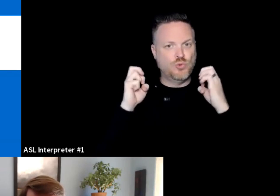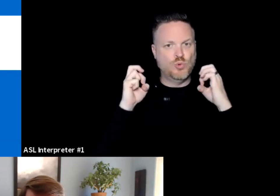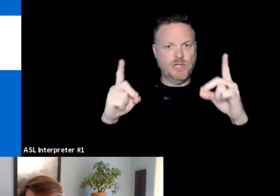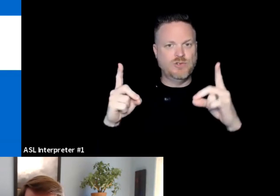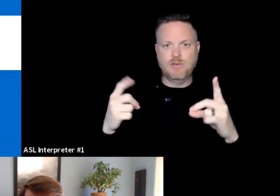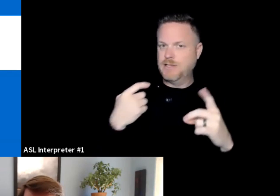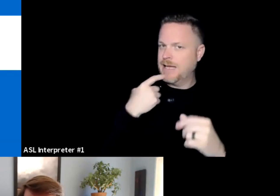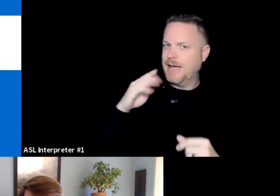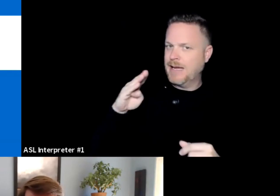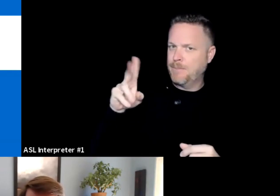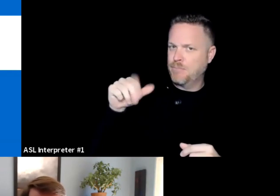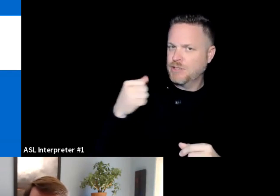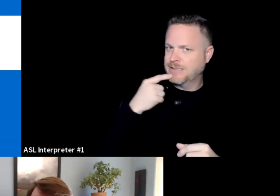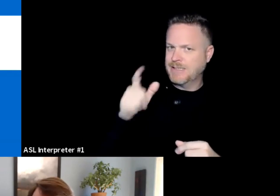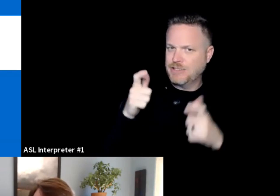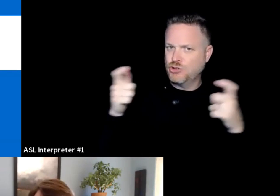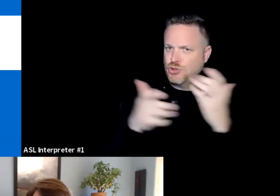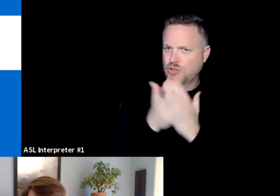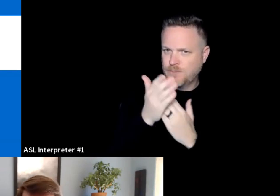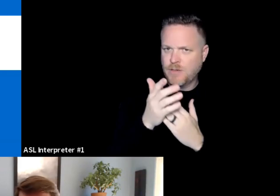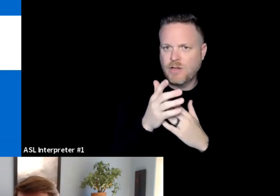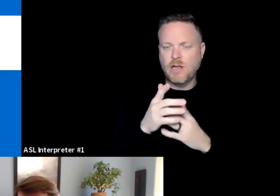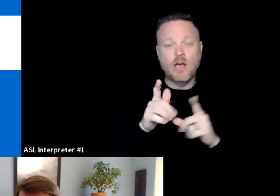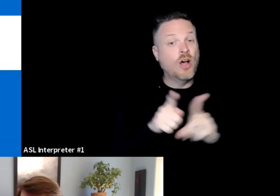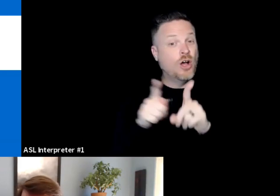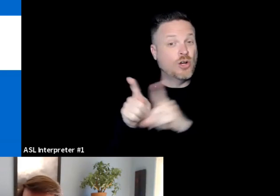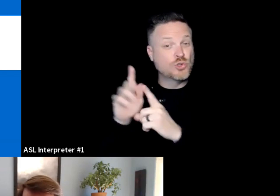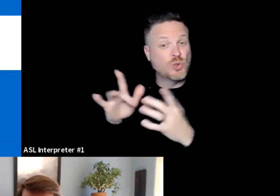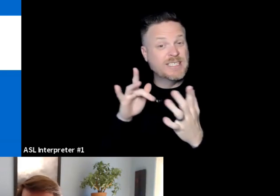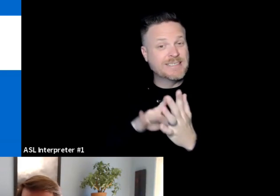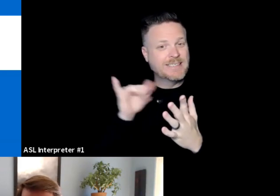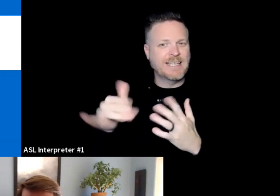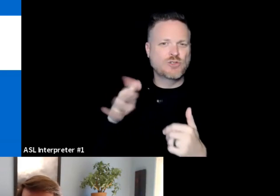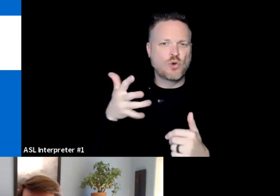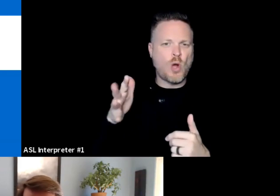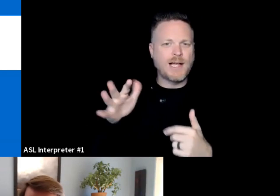out is a huge part but essentially will be kind of a qua sigh training in and of itself.